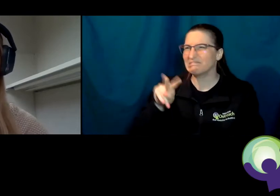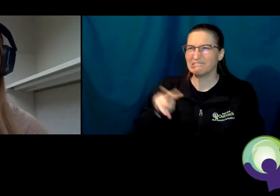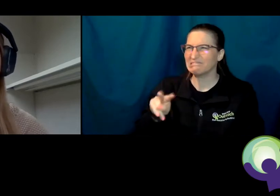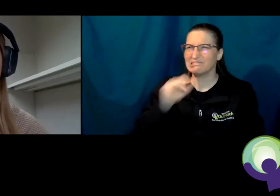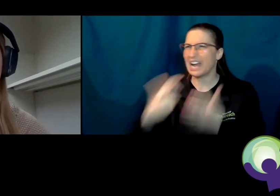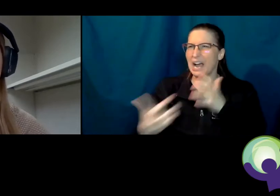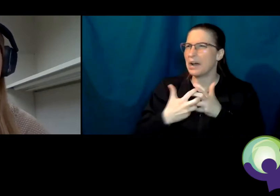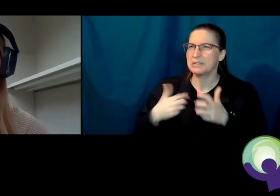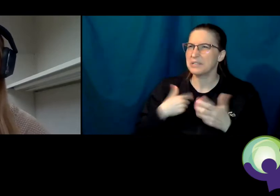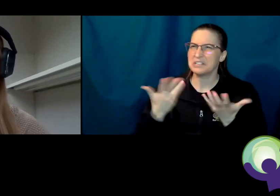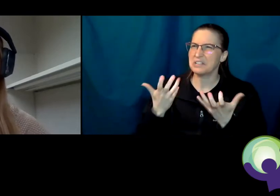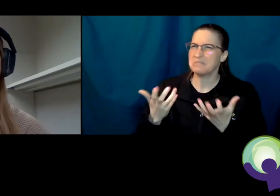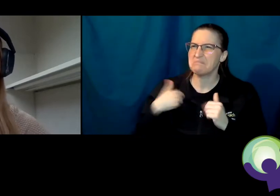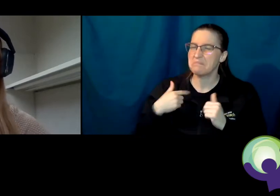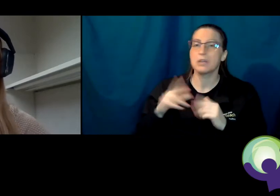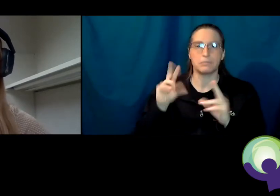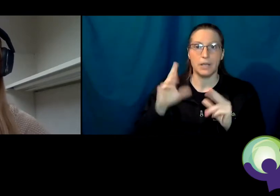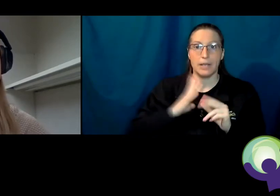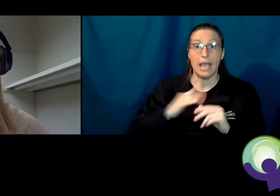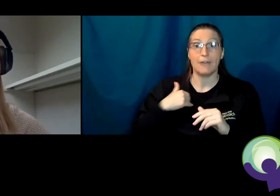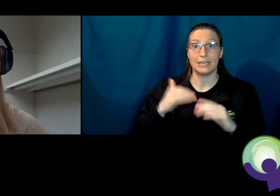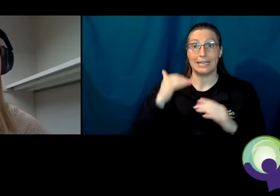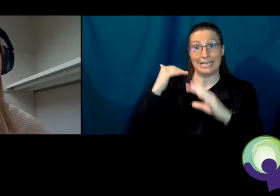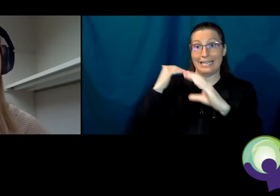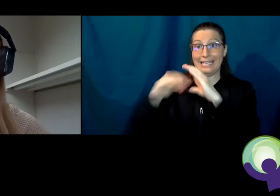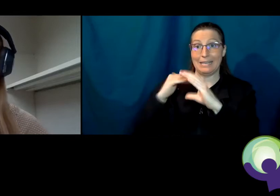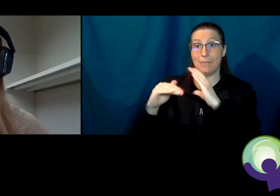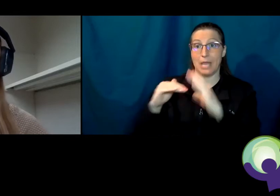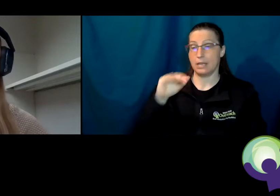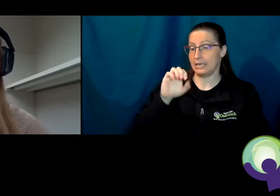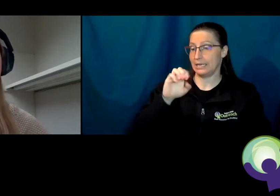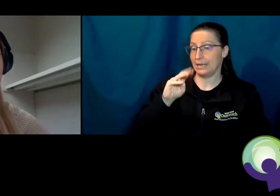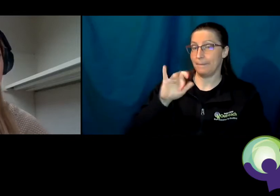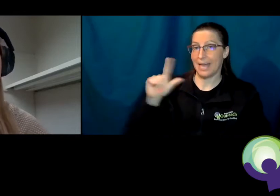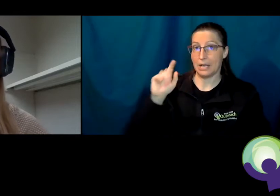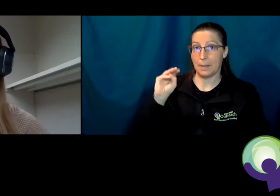of interest, we have an "email me" jobs tab at the top right corner. You can click on that, put in all